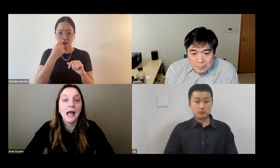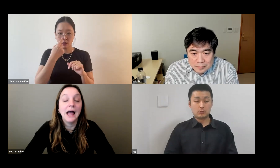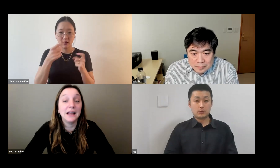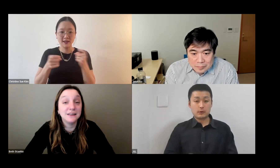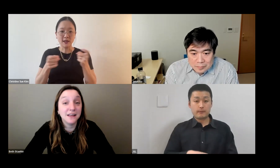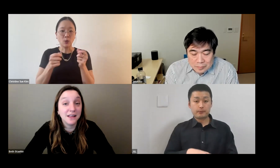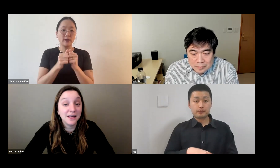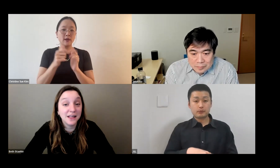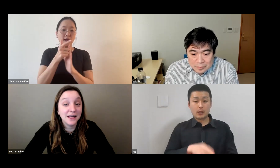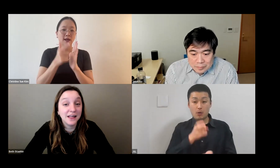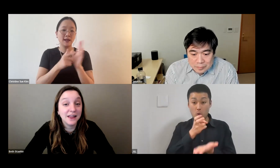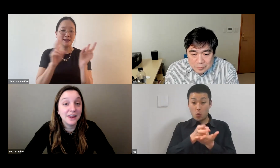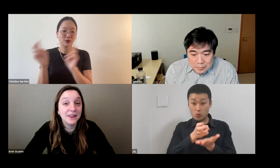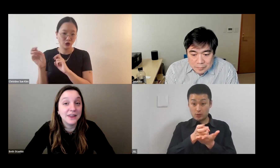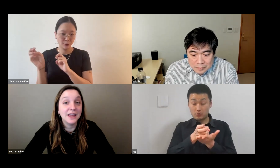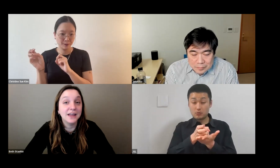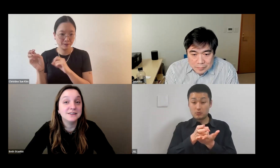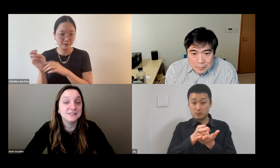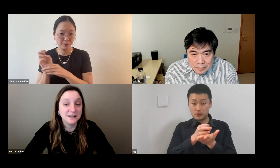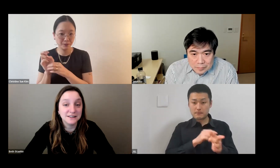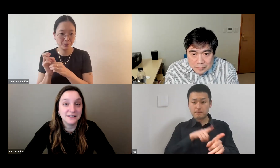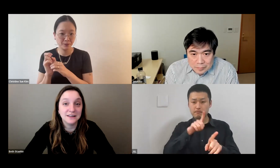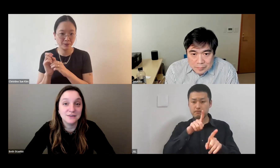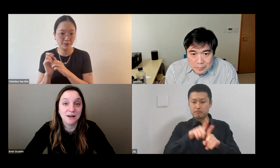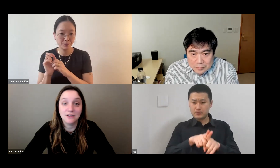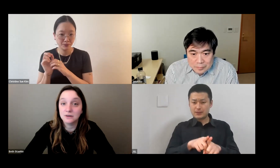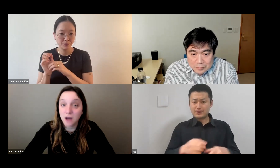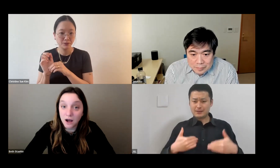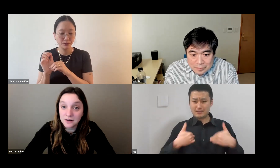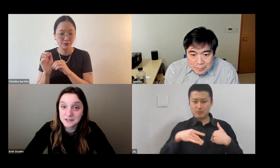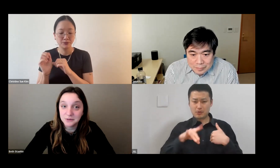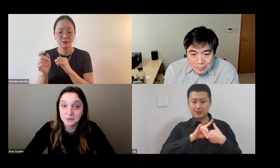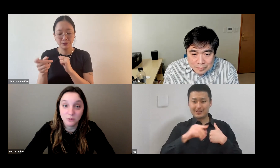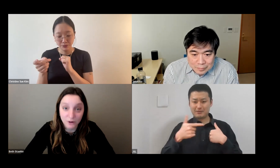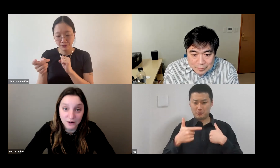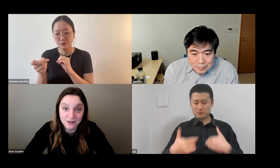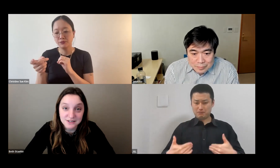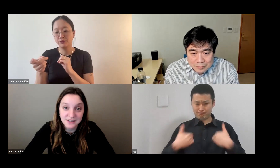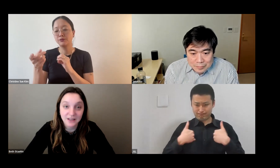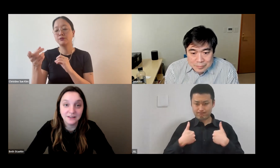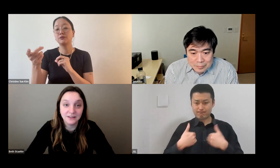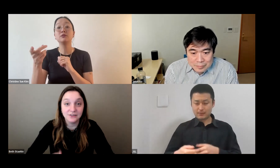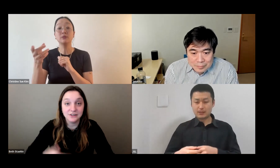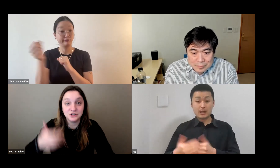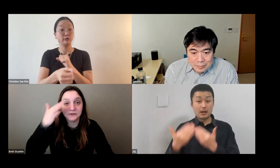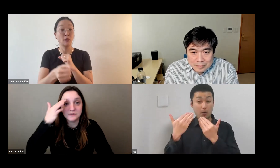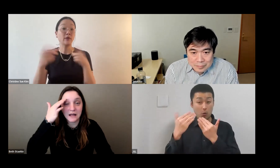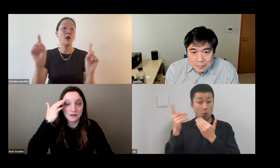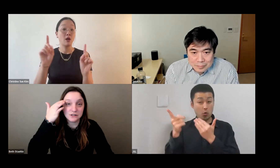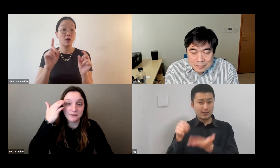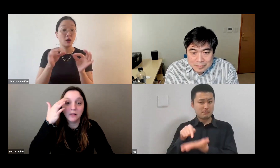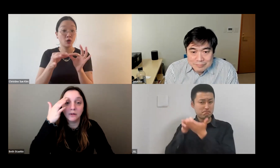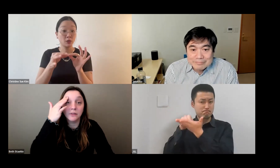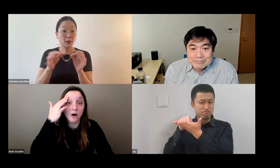and they decided that they'd rather not deal with lawyers and legal issues and just follow the law.